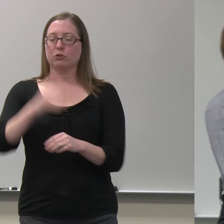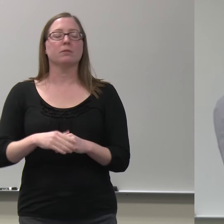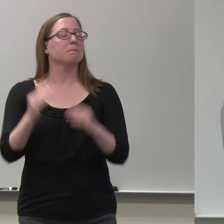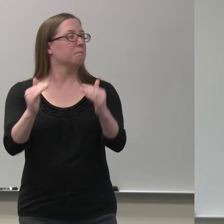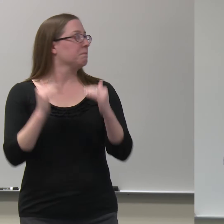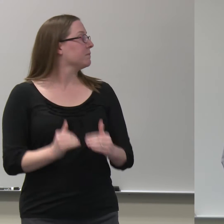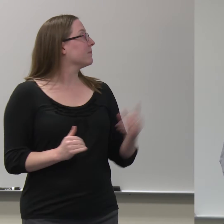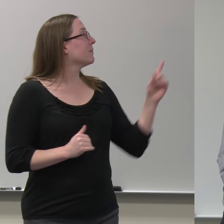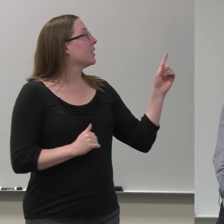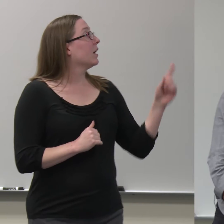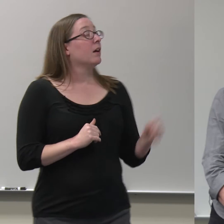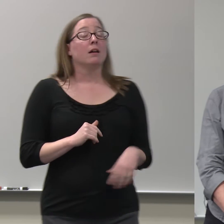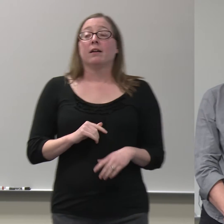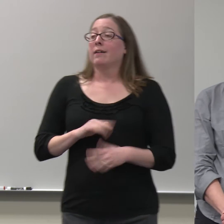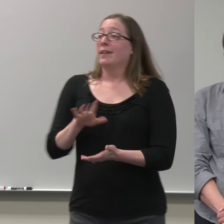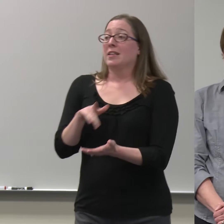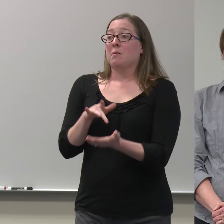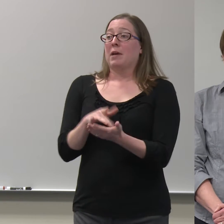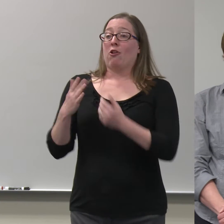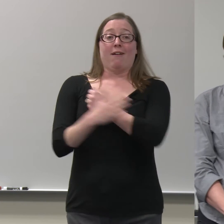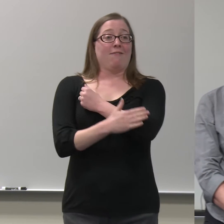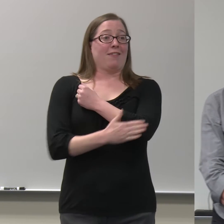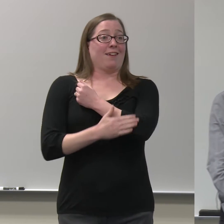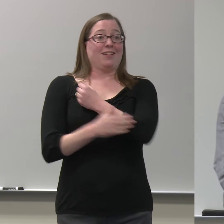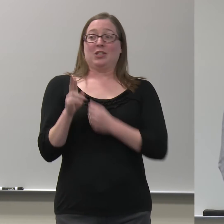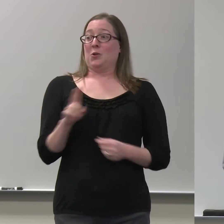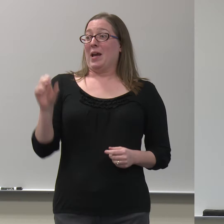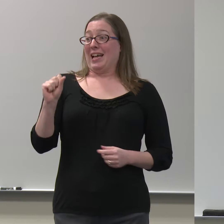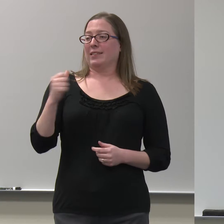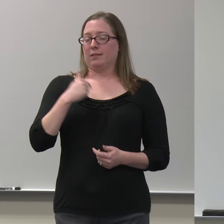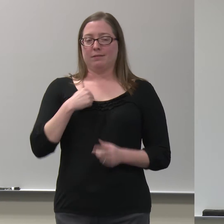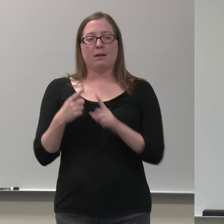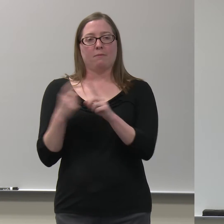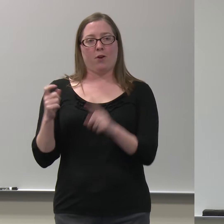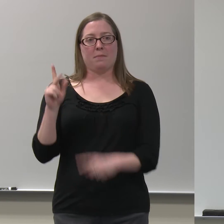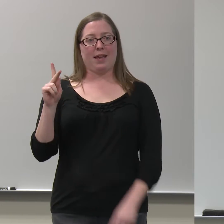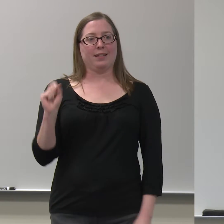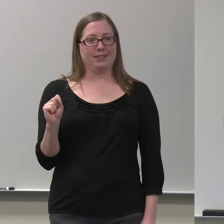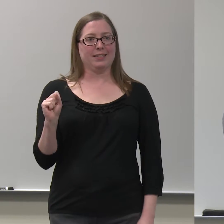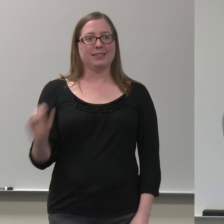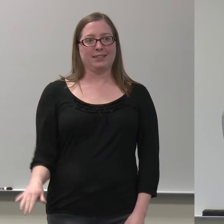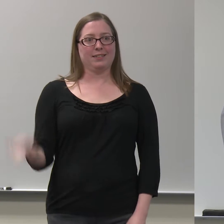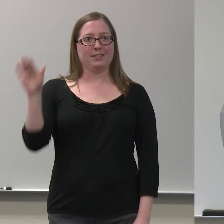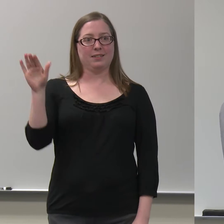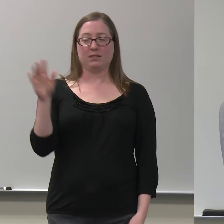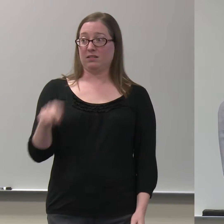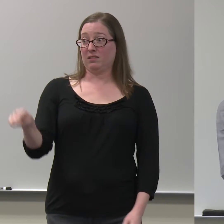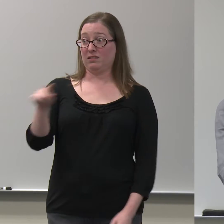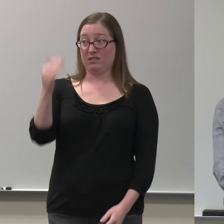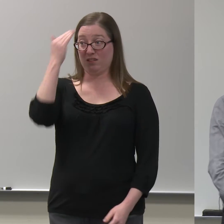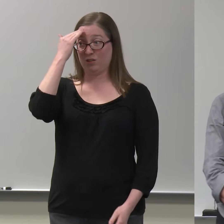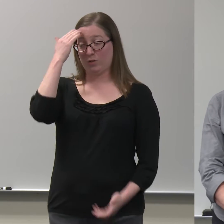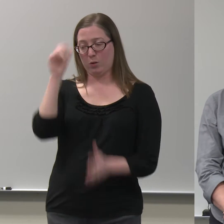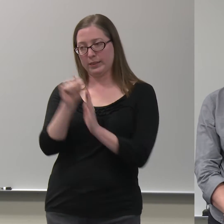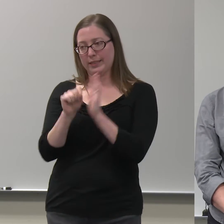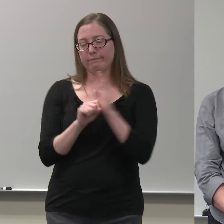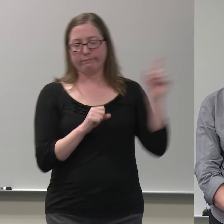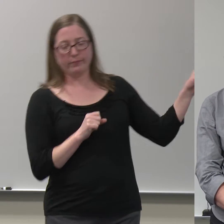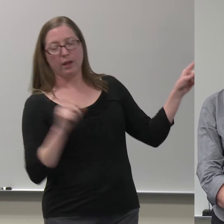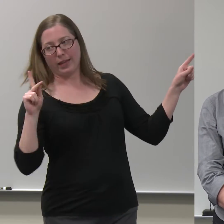I actually started out in the middle of the country. I'm a native of Kansas, in case anybody doesn't know what state that is.